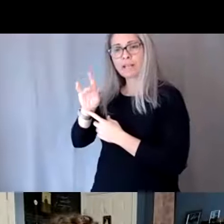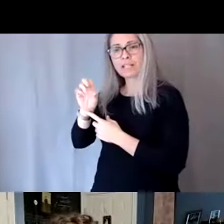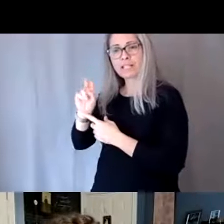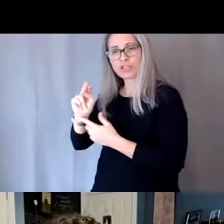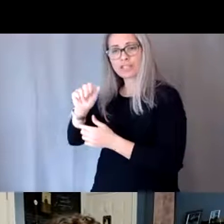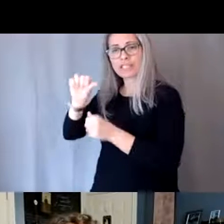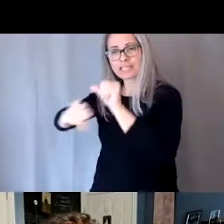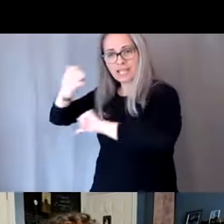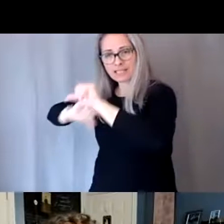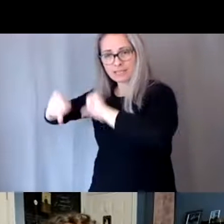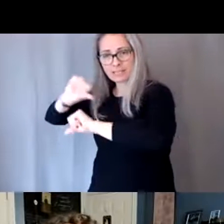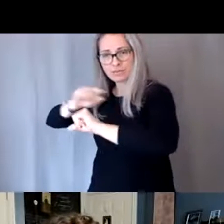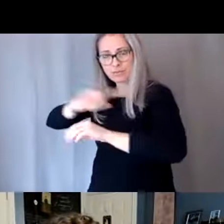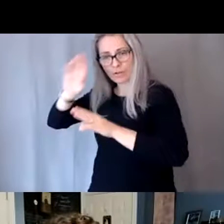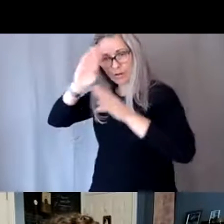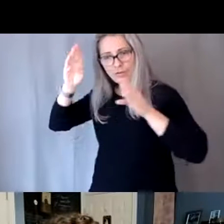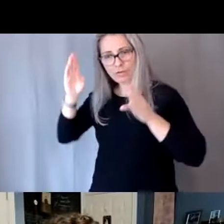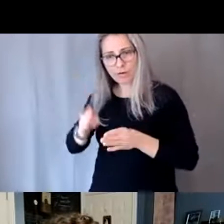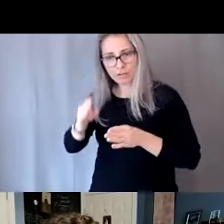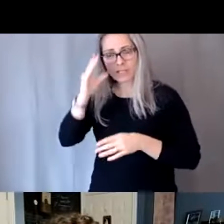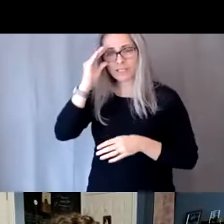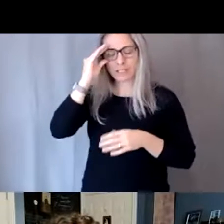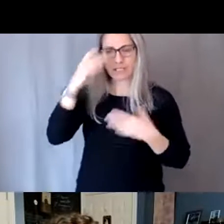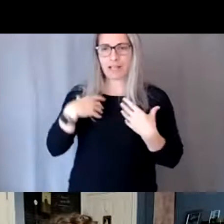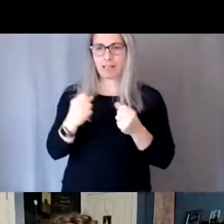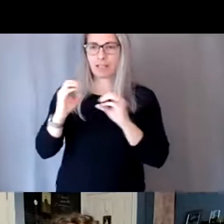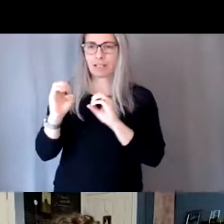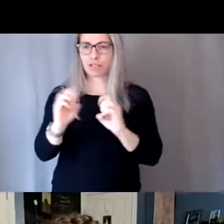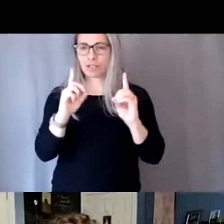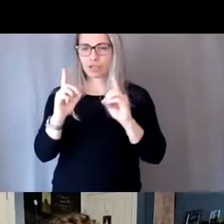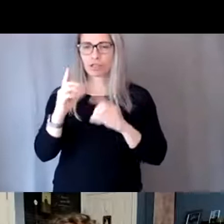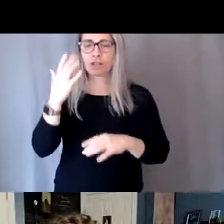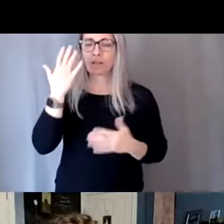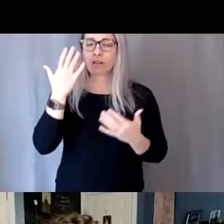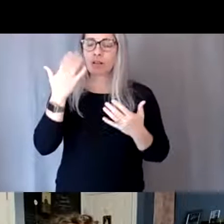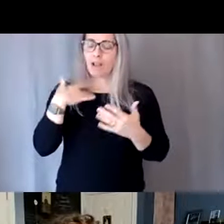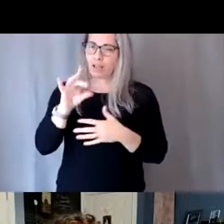professional education and I mentioned that because I’m going to present a couple examples today that focus on